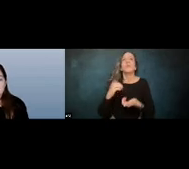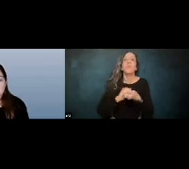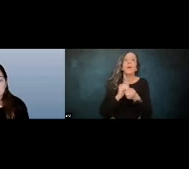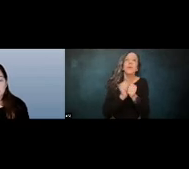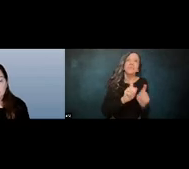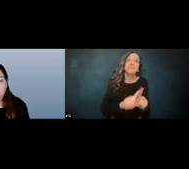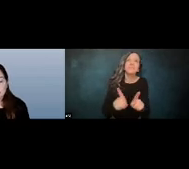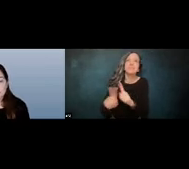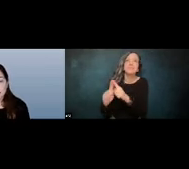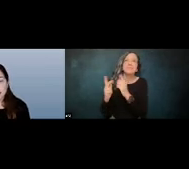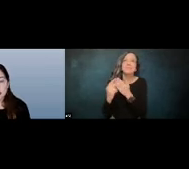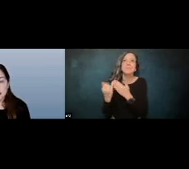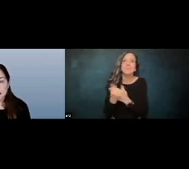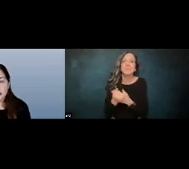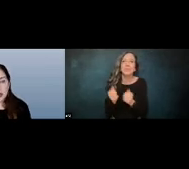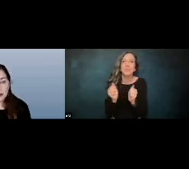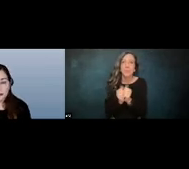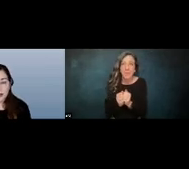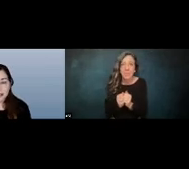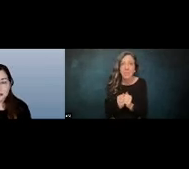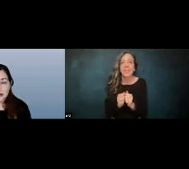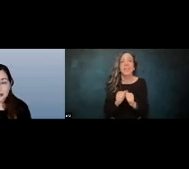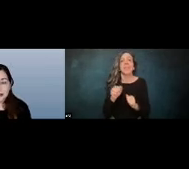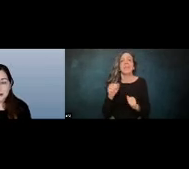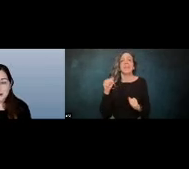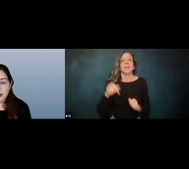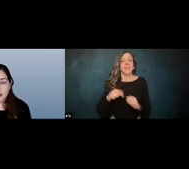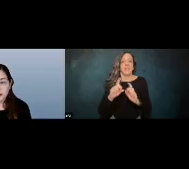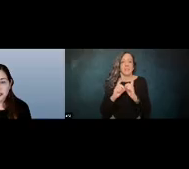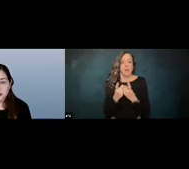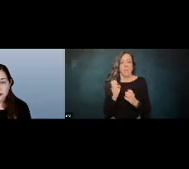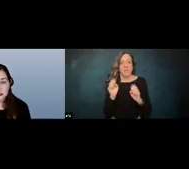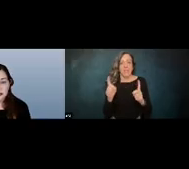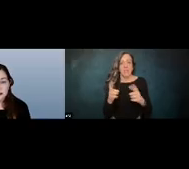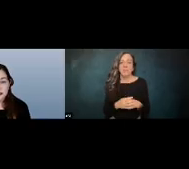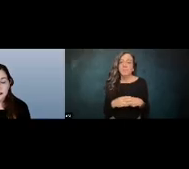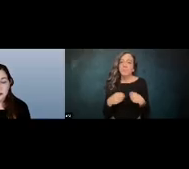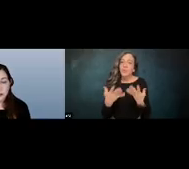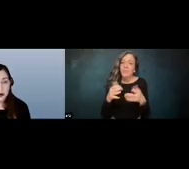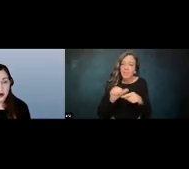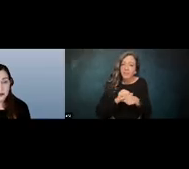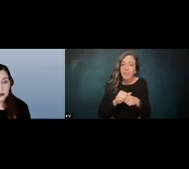initiatives with the department of education, provide training, develop resources and support